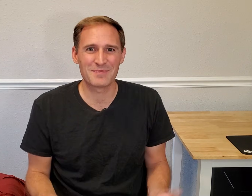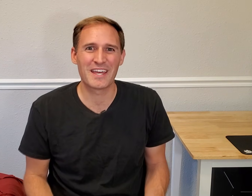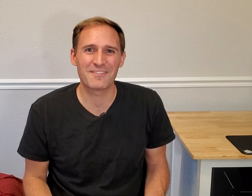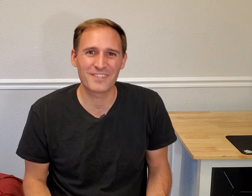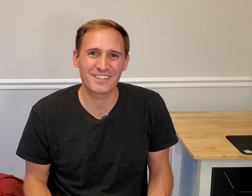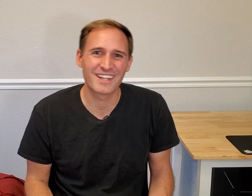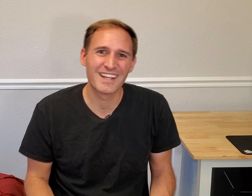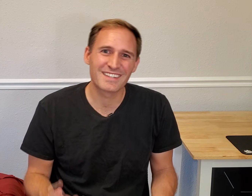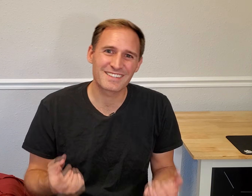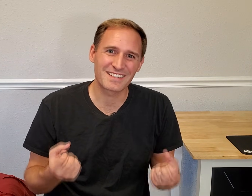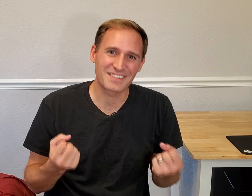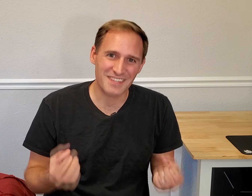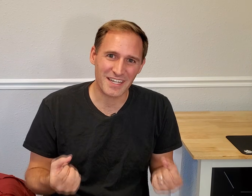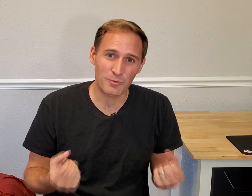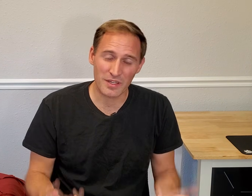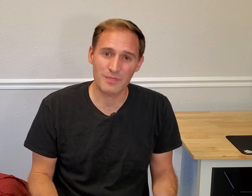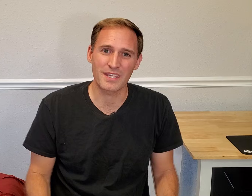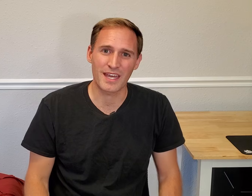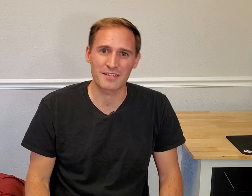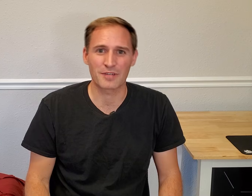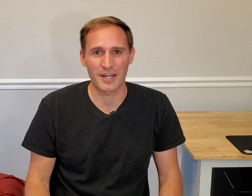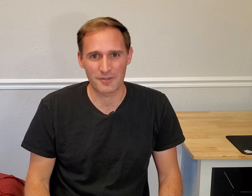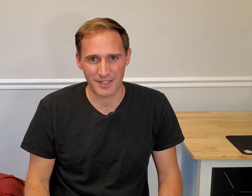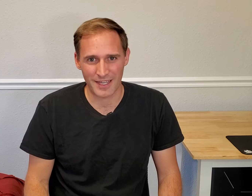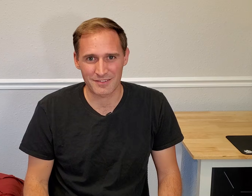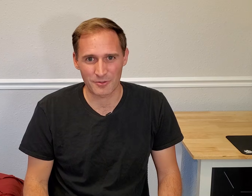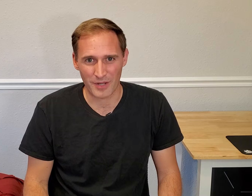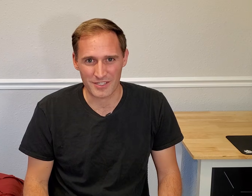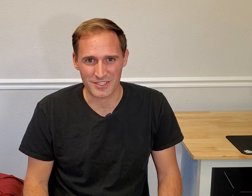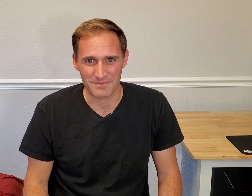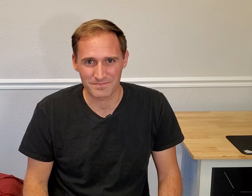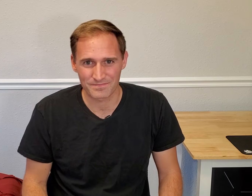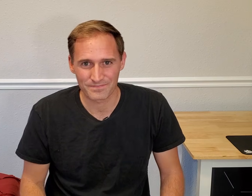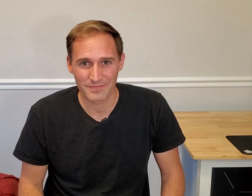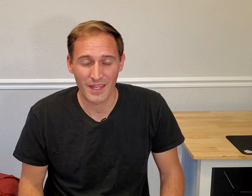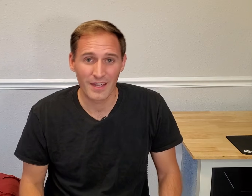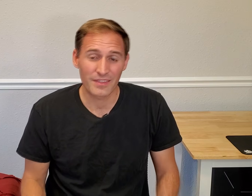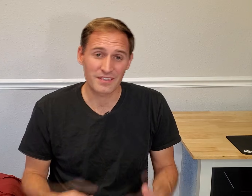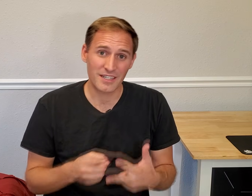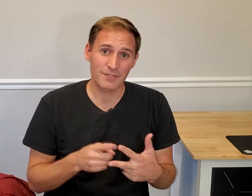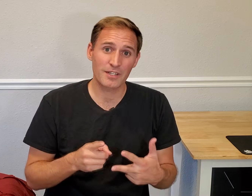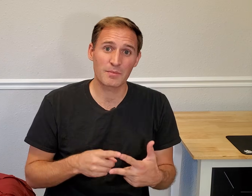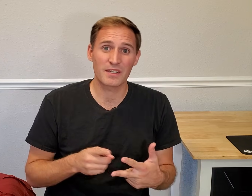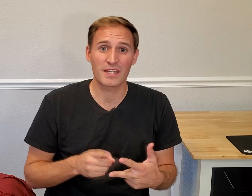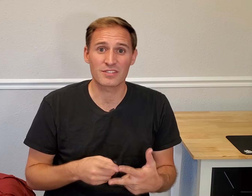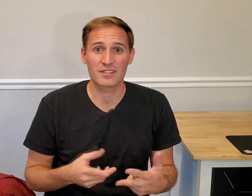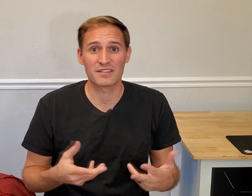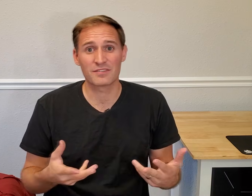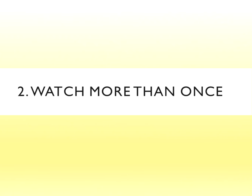it may feel to sign with me as you're watching. The second recommendation is to